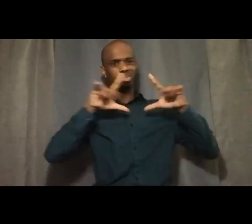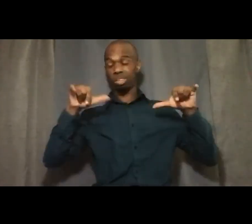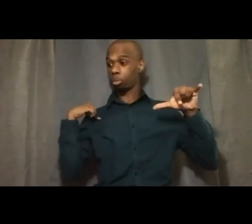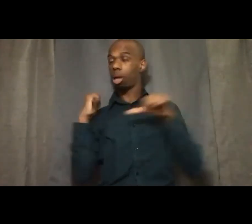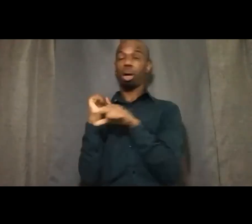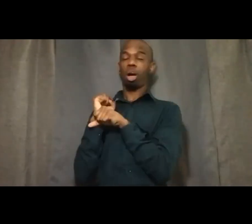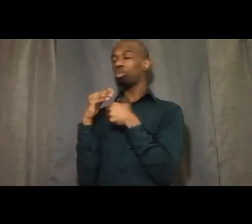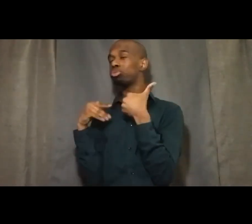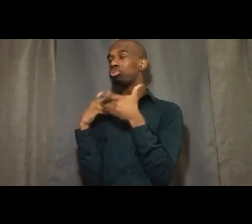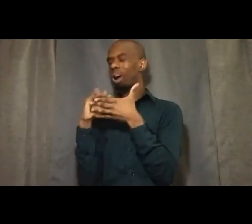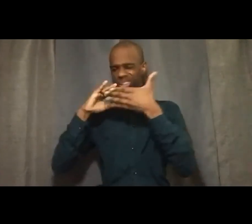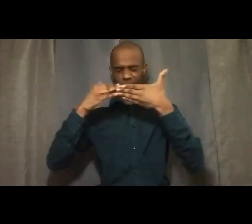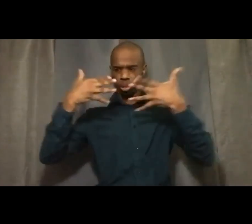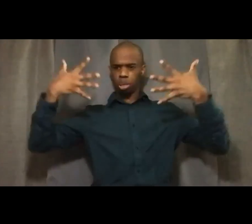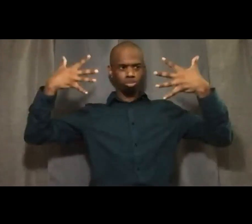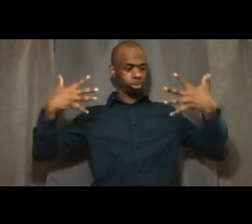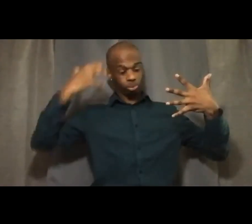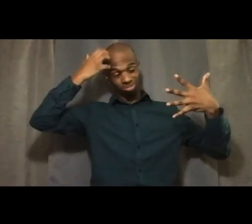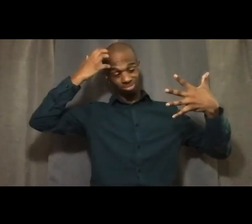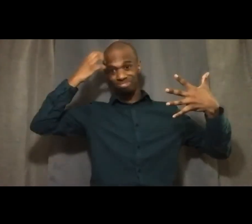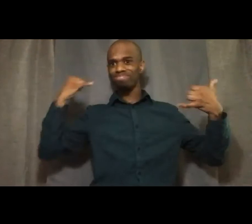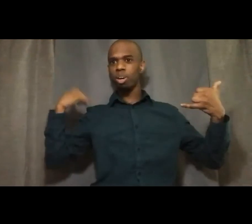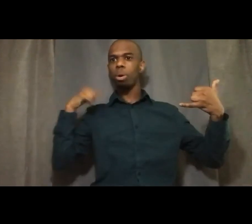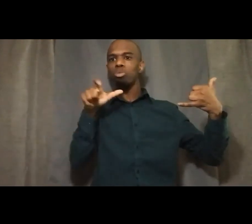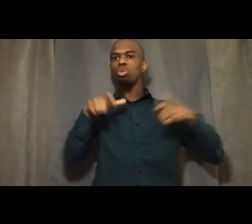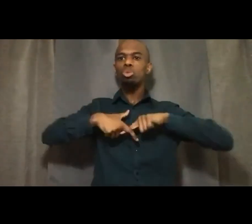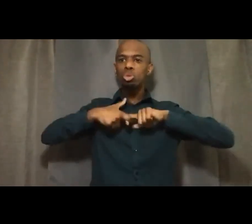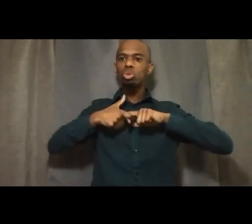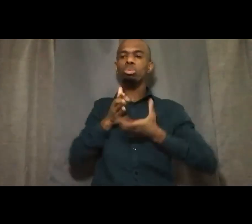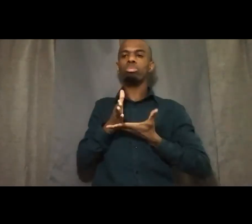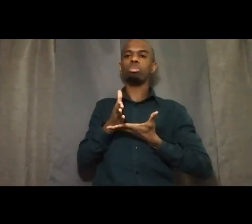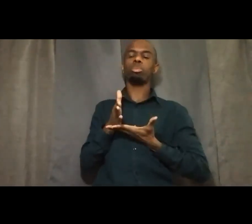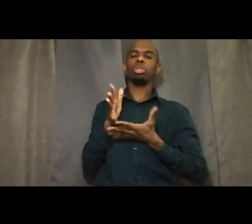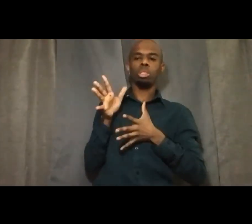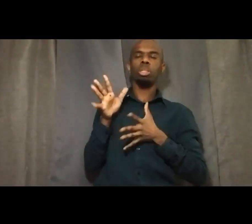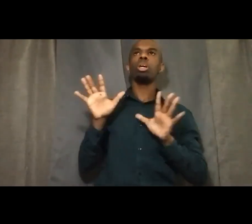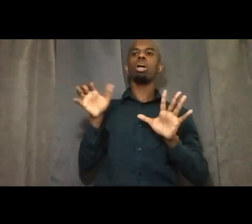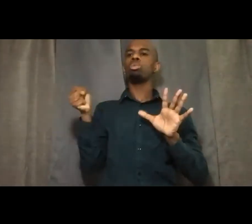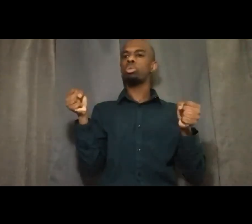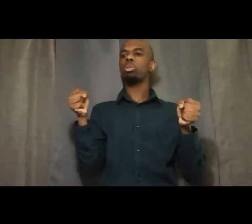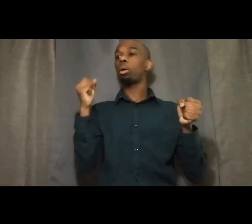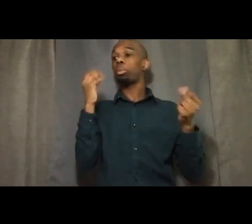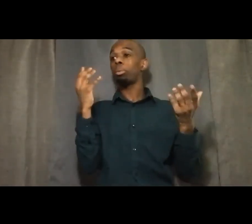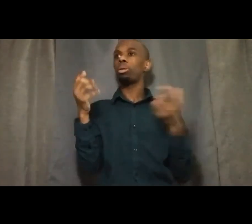that freed up, maybe some of the families and the community for them to cook fresh healthy food